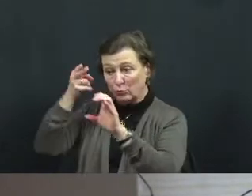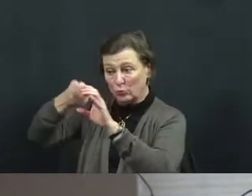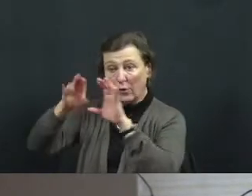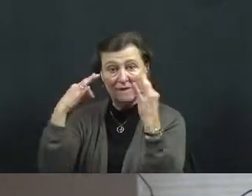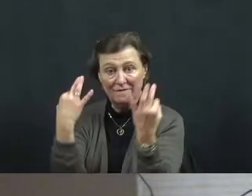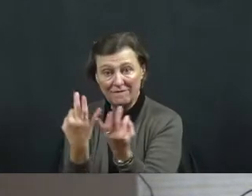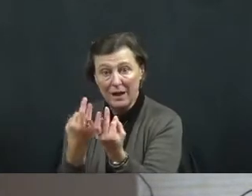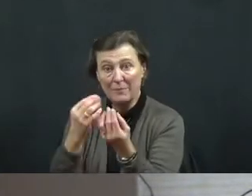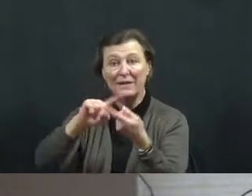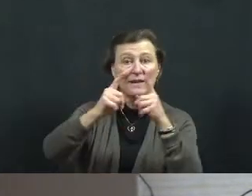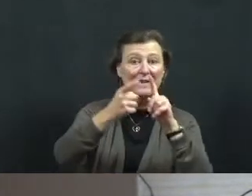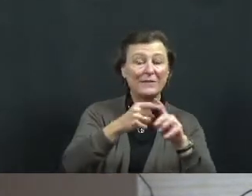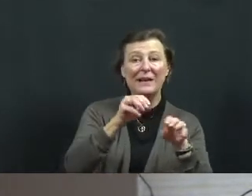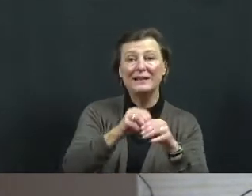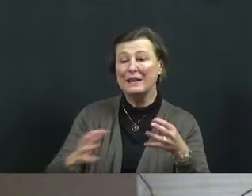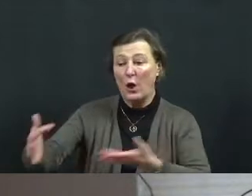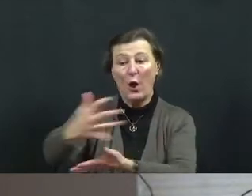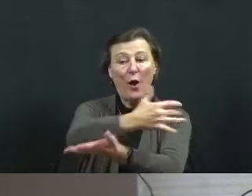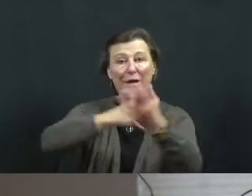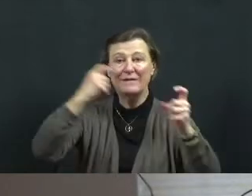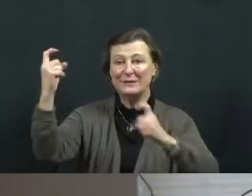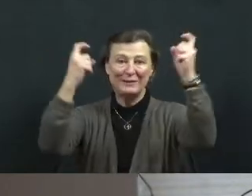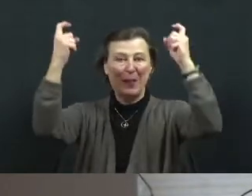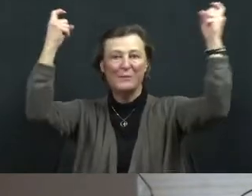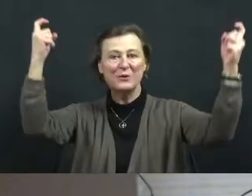in their harvest celebration of giving thanks.